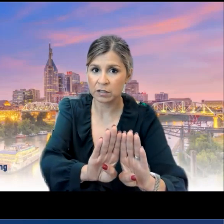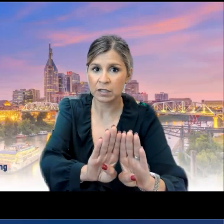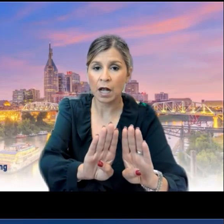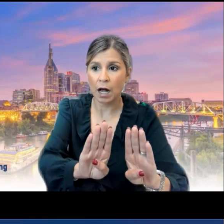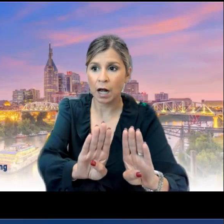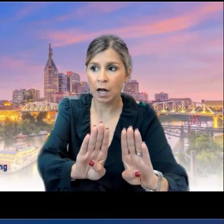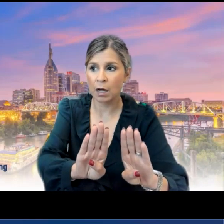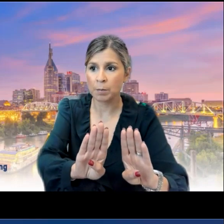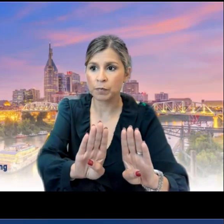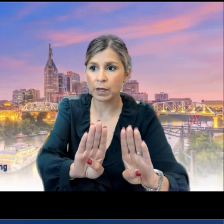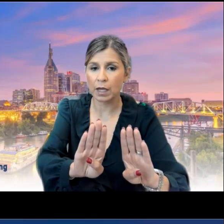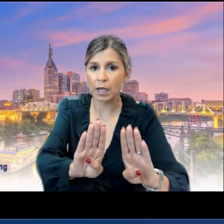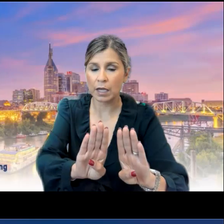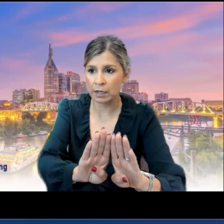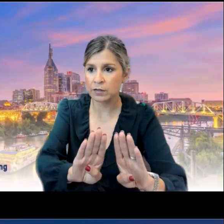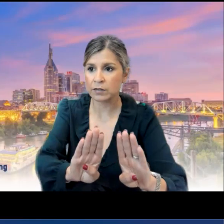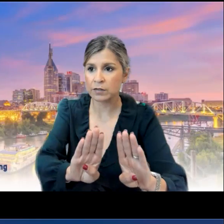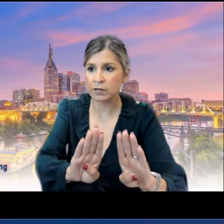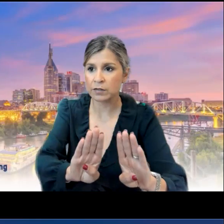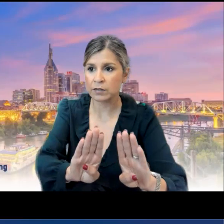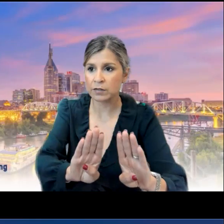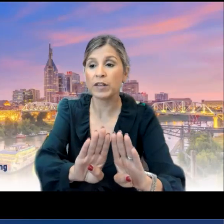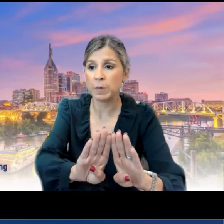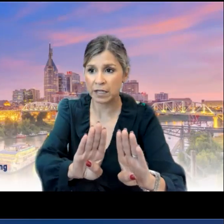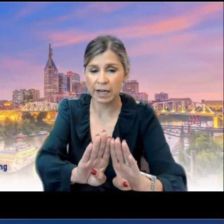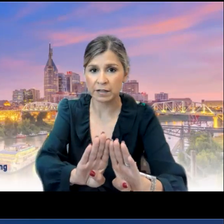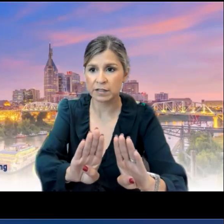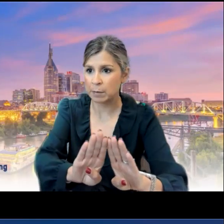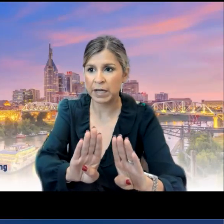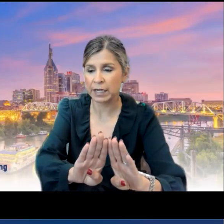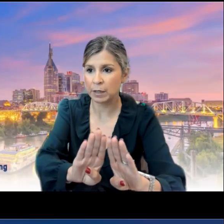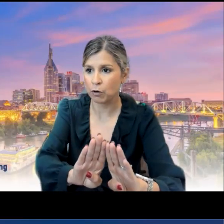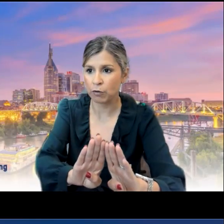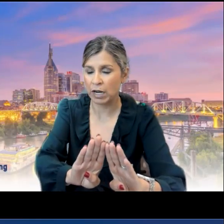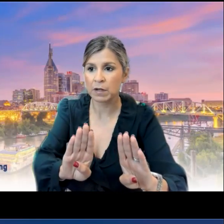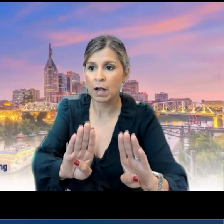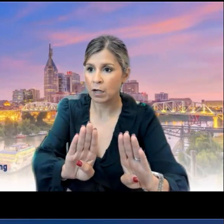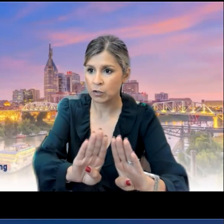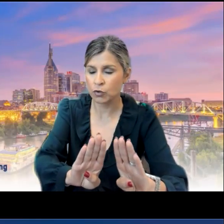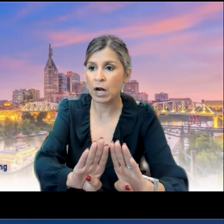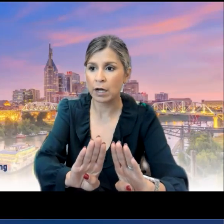is it has always been the case that Medicaid programs do not any of the